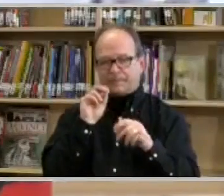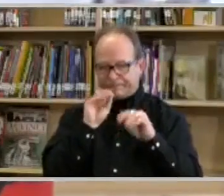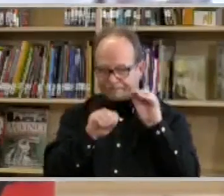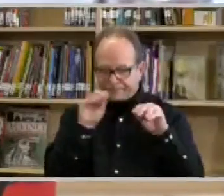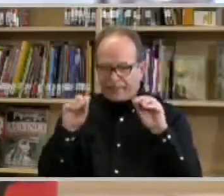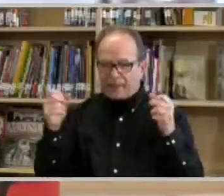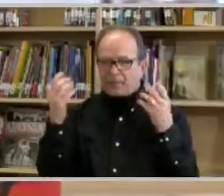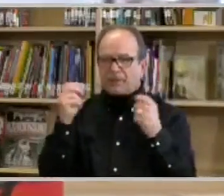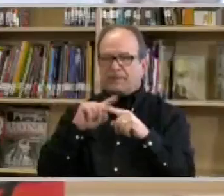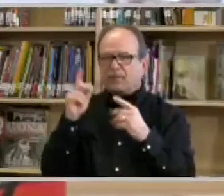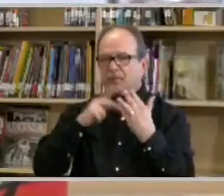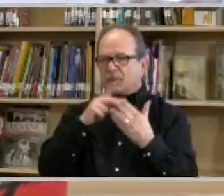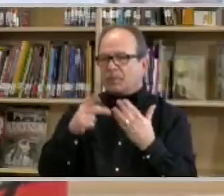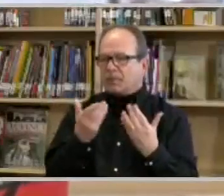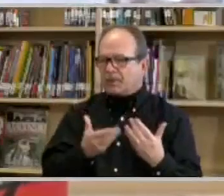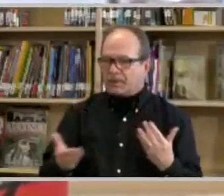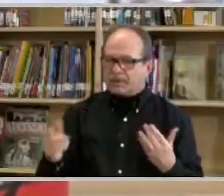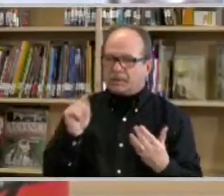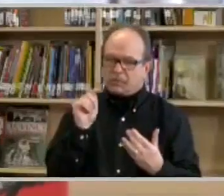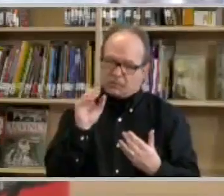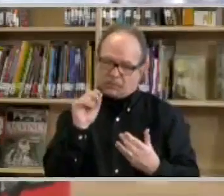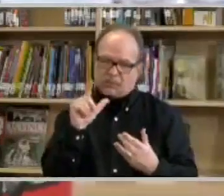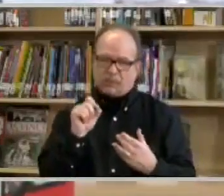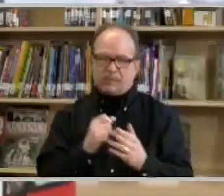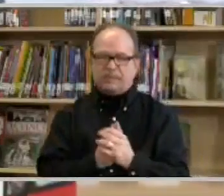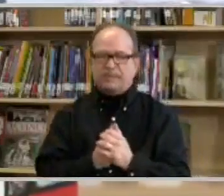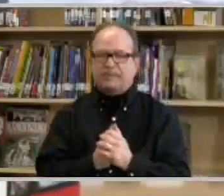CONSTANTLY INVESTING IN IT.